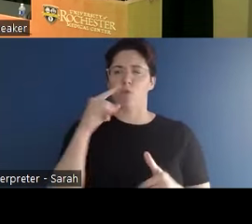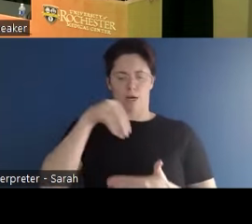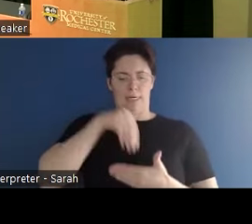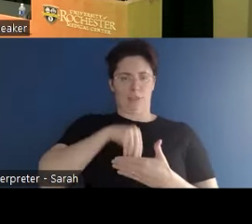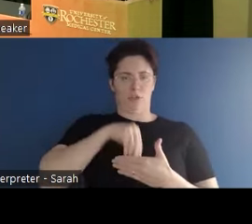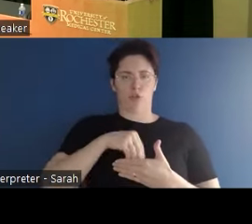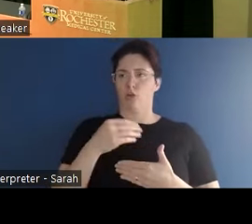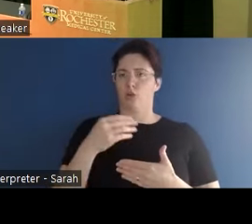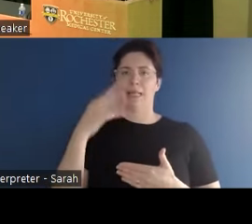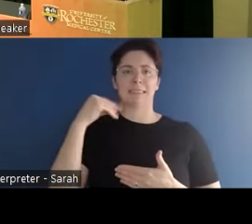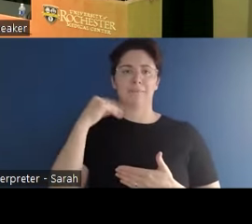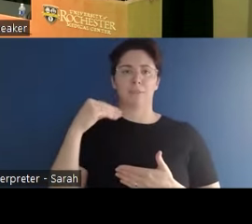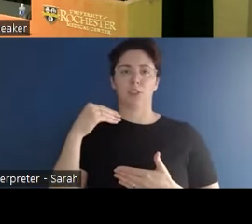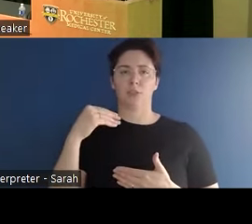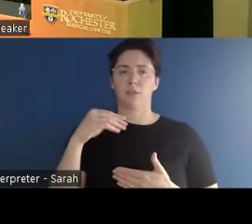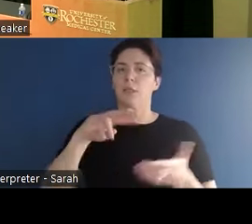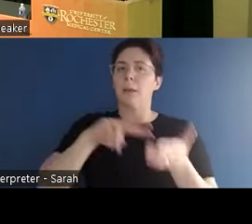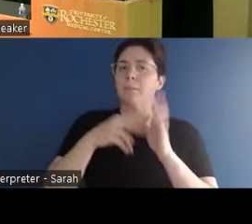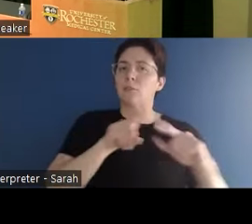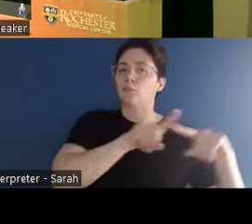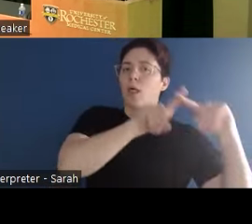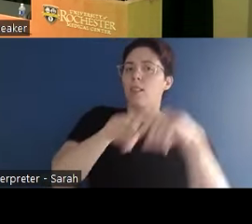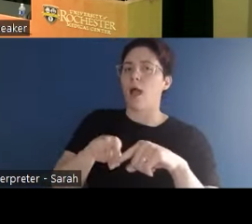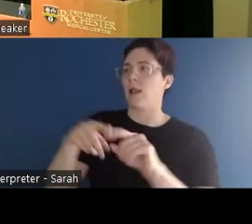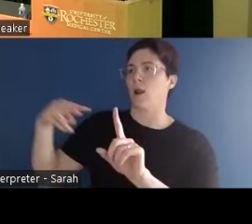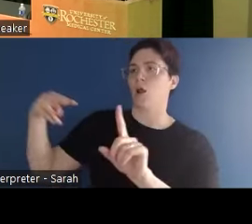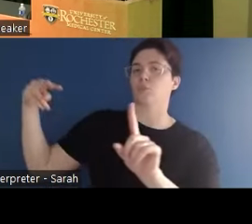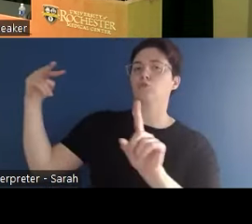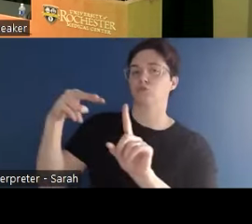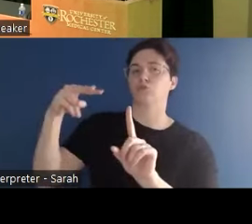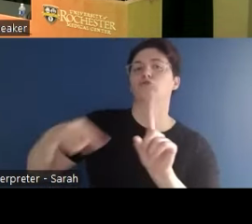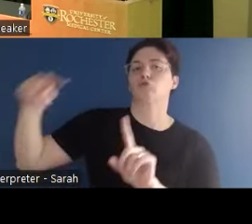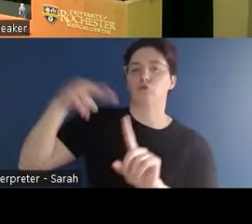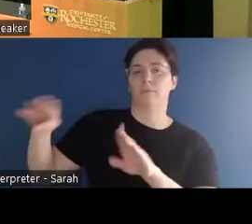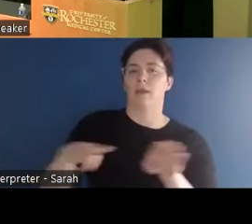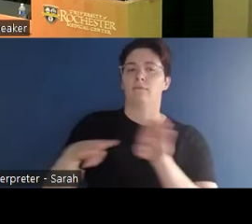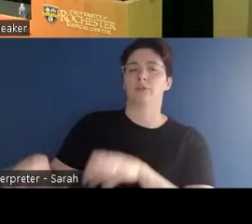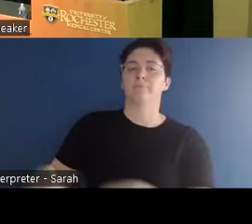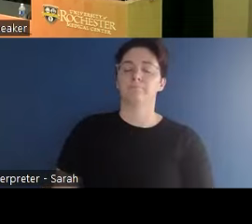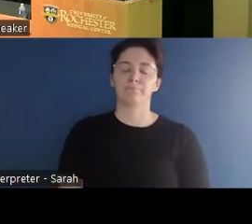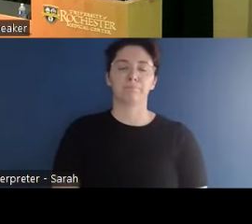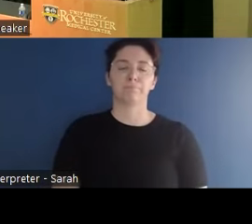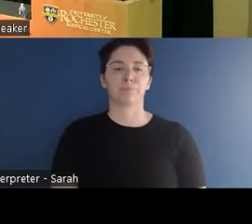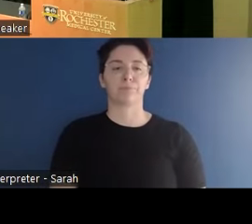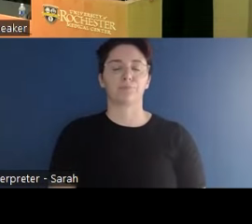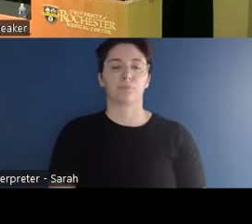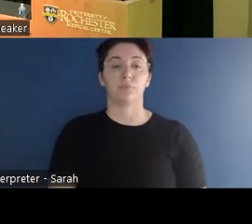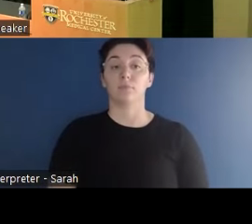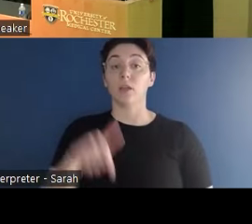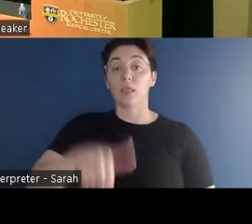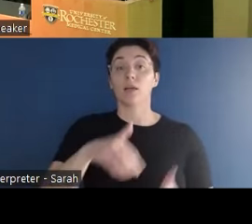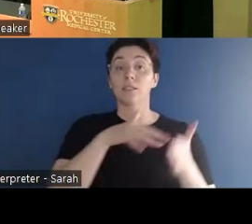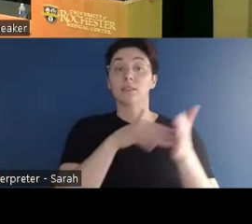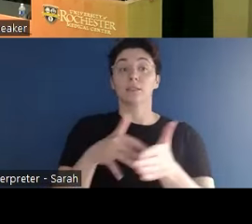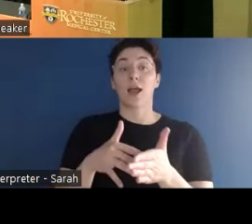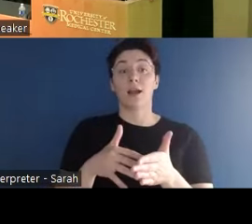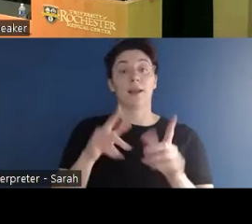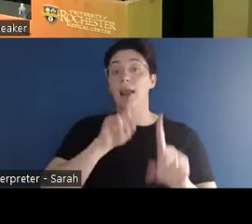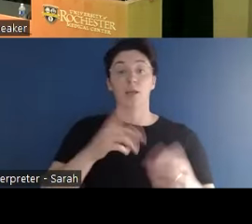relying solely on observable behaviors so this study sought to answer this question